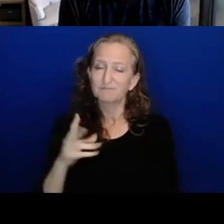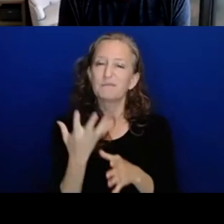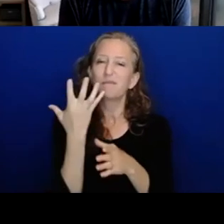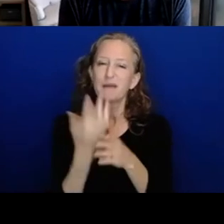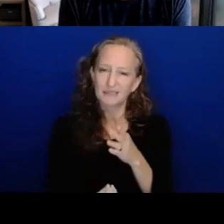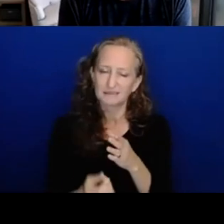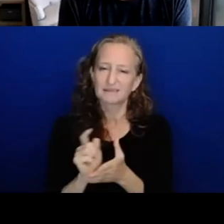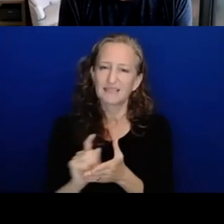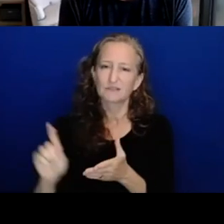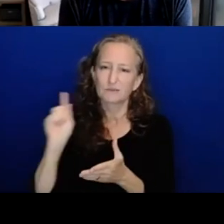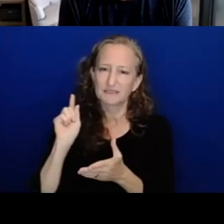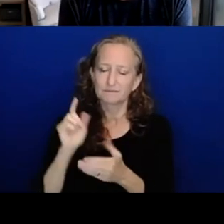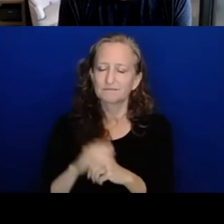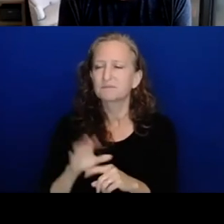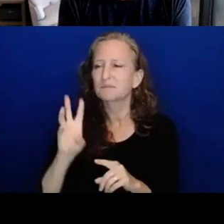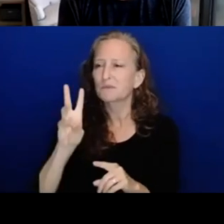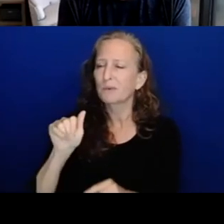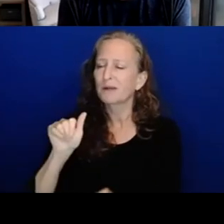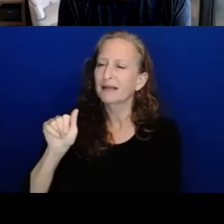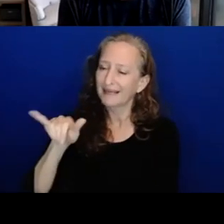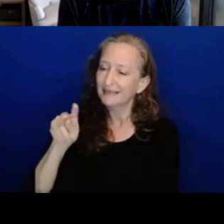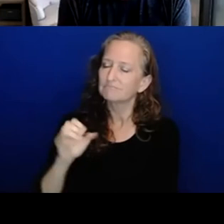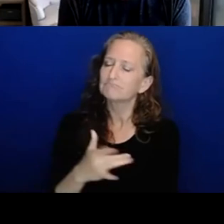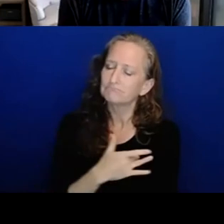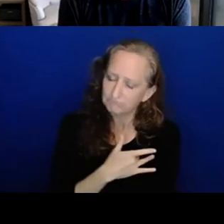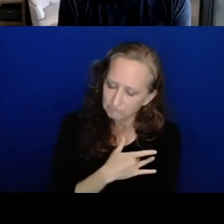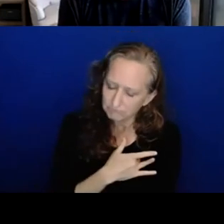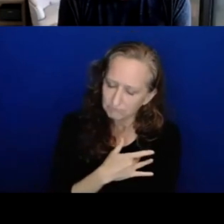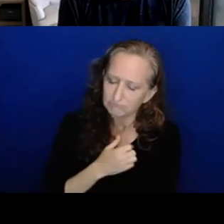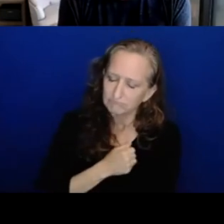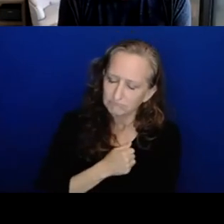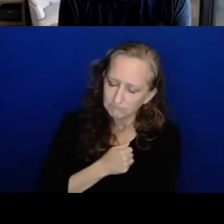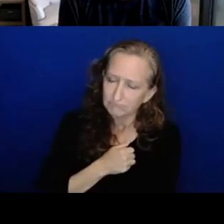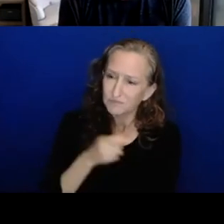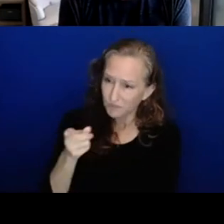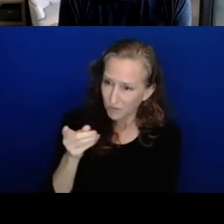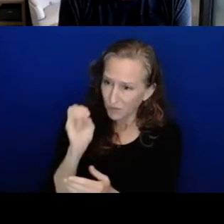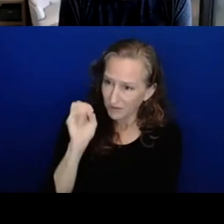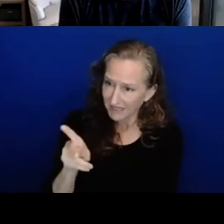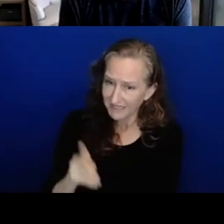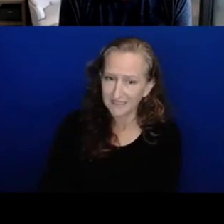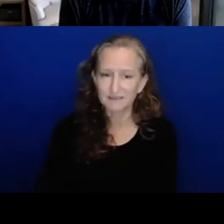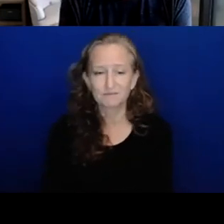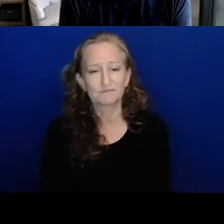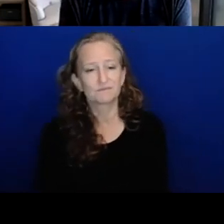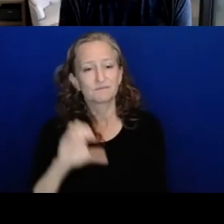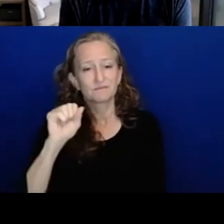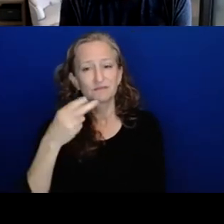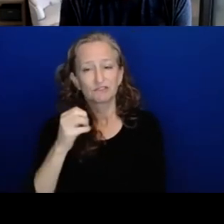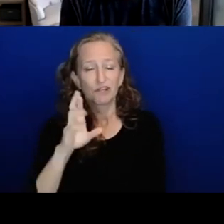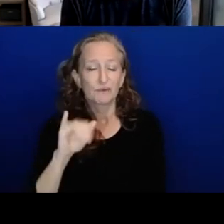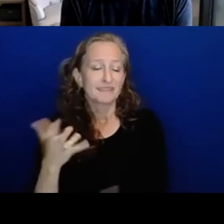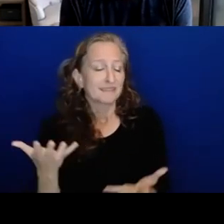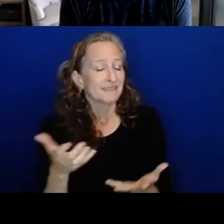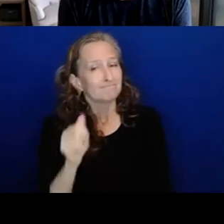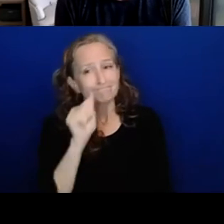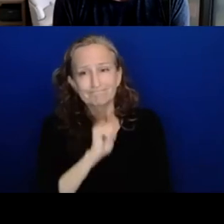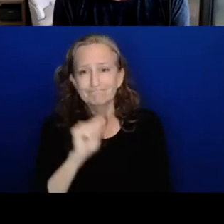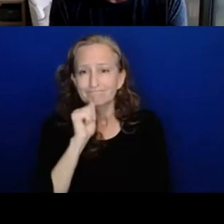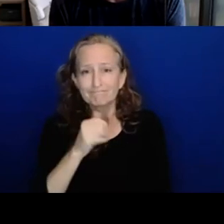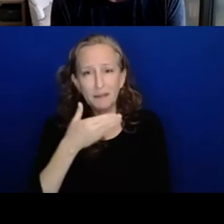Sorry about that. Are you okay? As okay as I'm going to be. Hard not to be